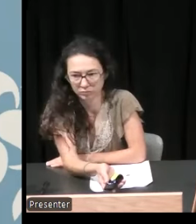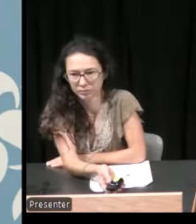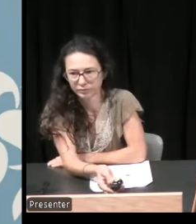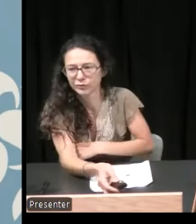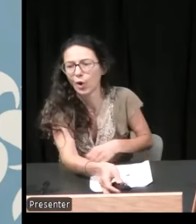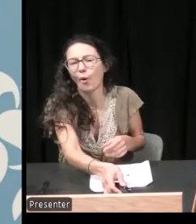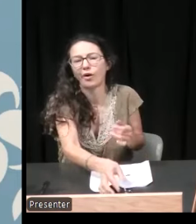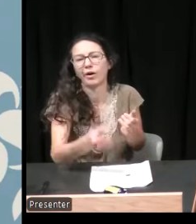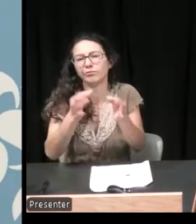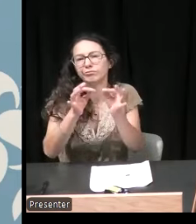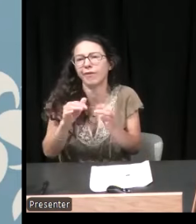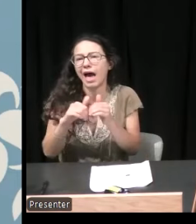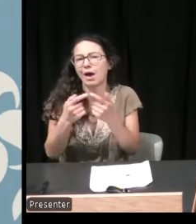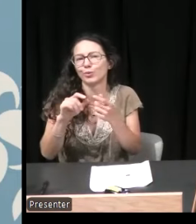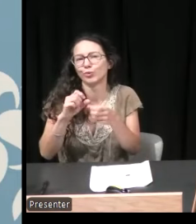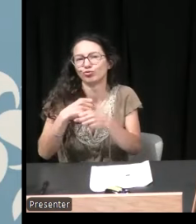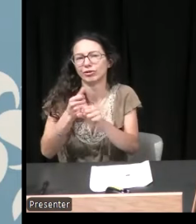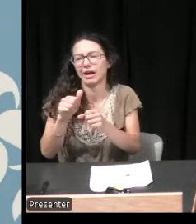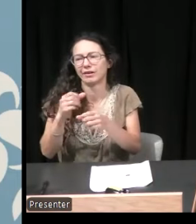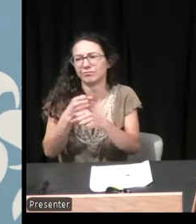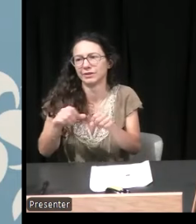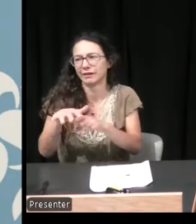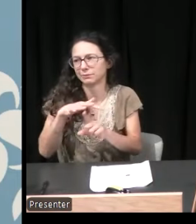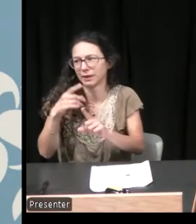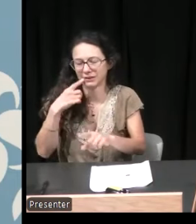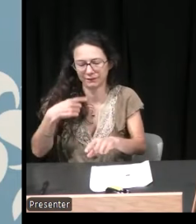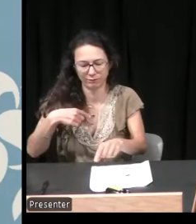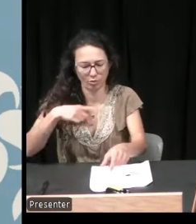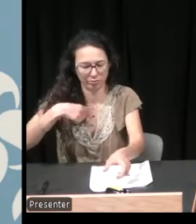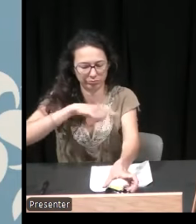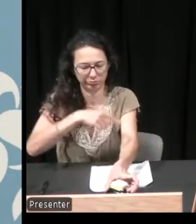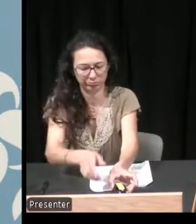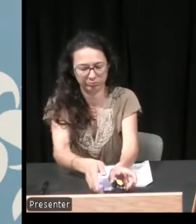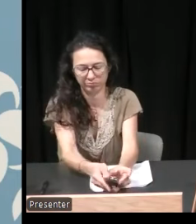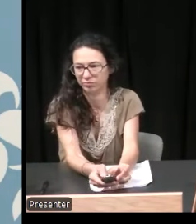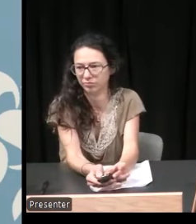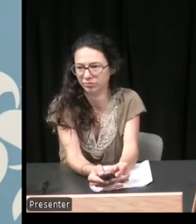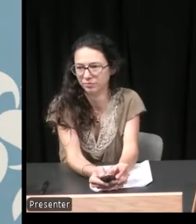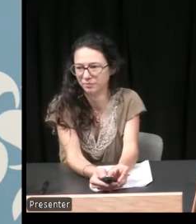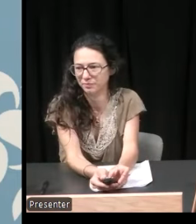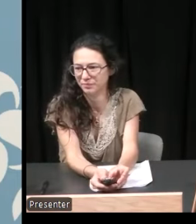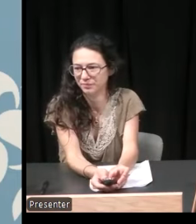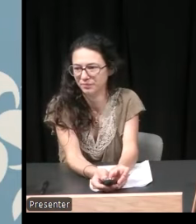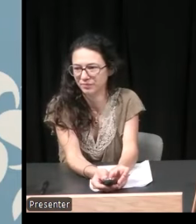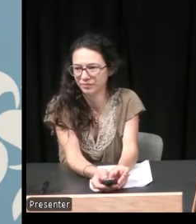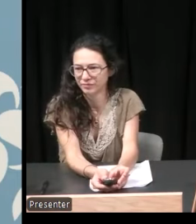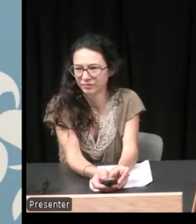there so we just want to take a few moments to talk about how we can